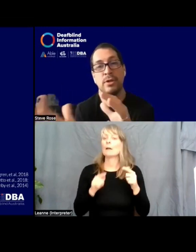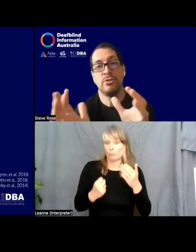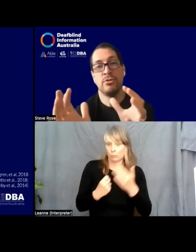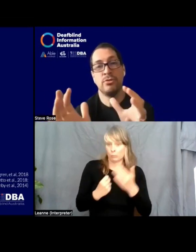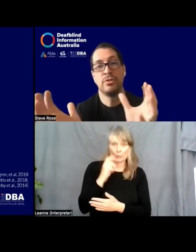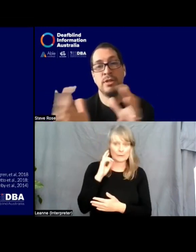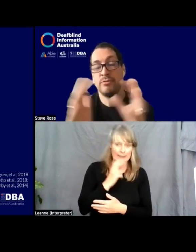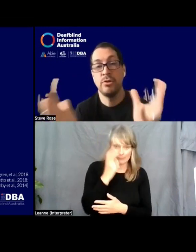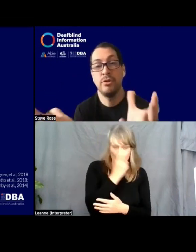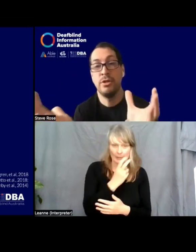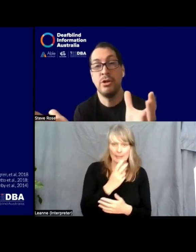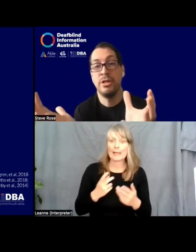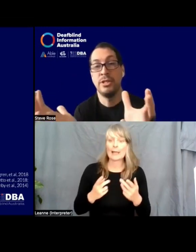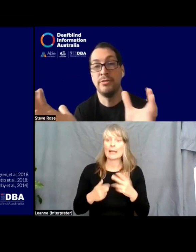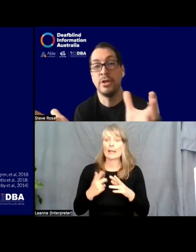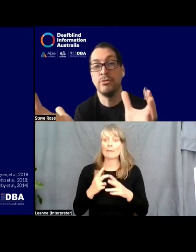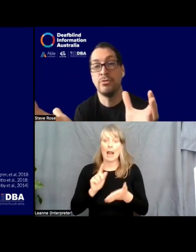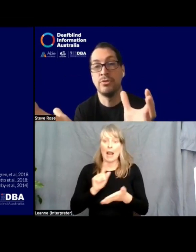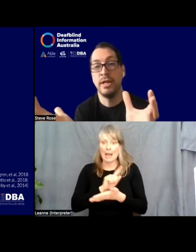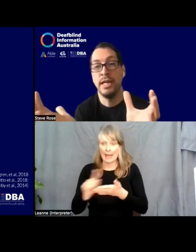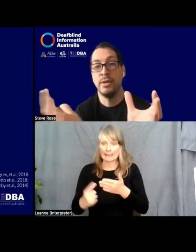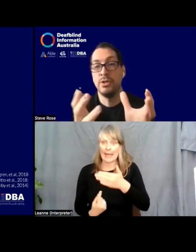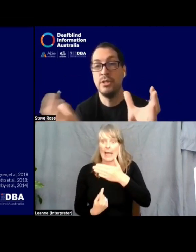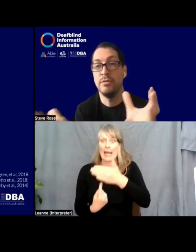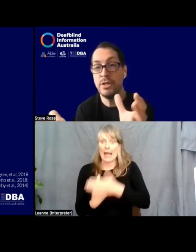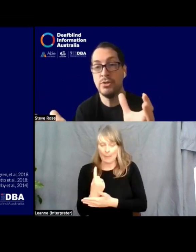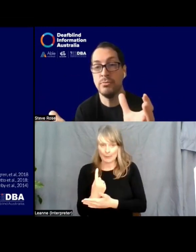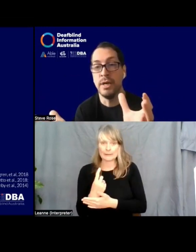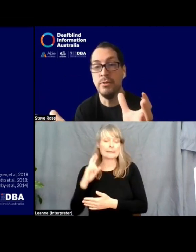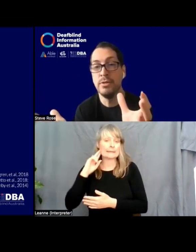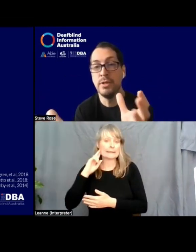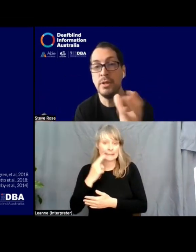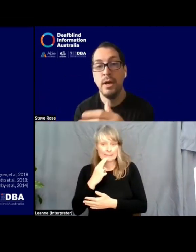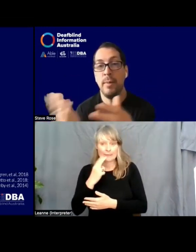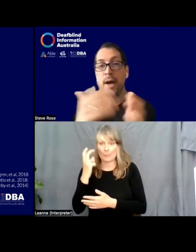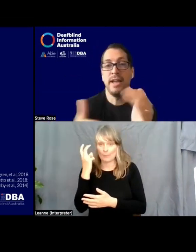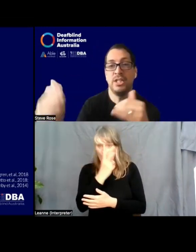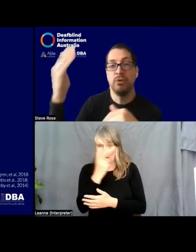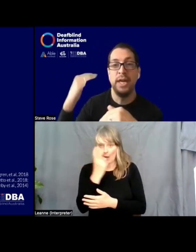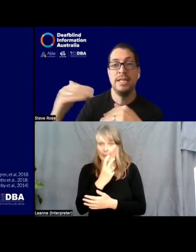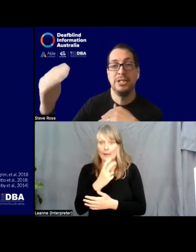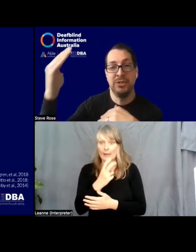they perhaps have got the knowledge of a cultural sign language in the visual mode, but what they need to